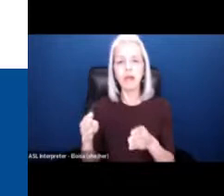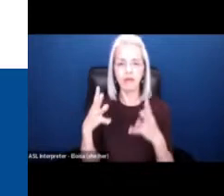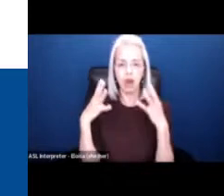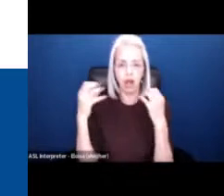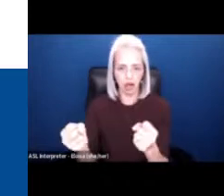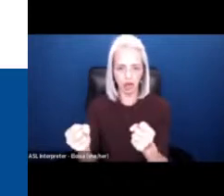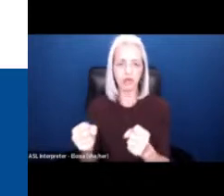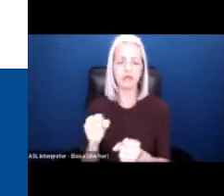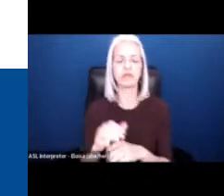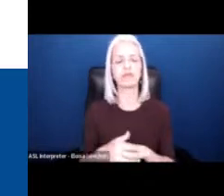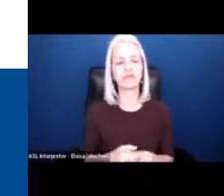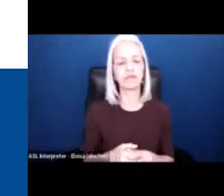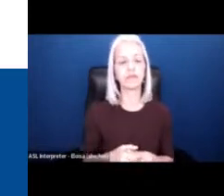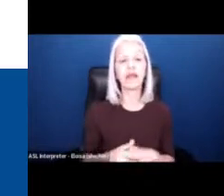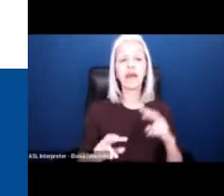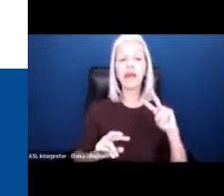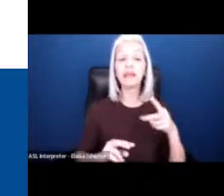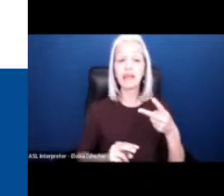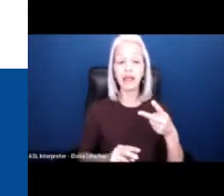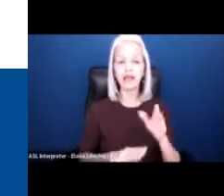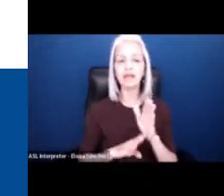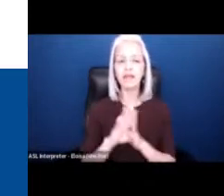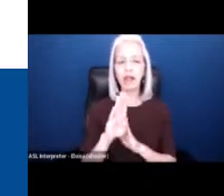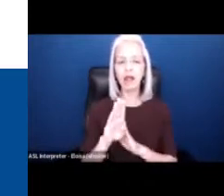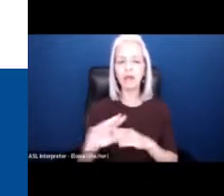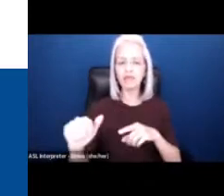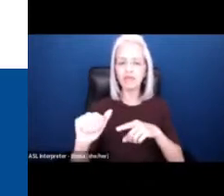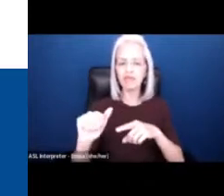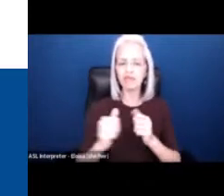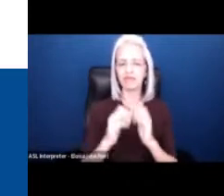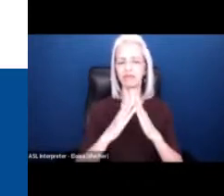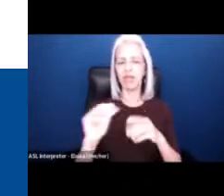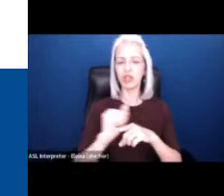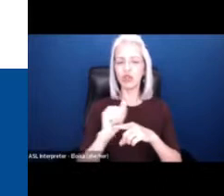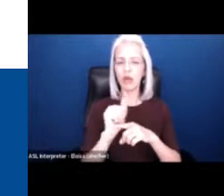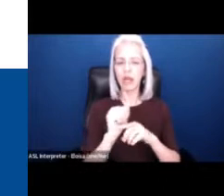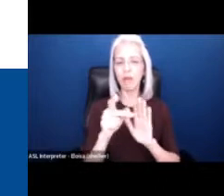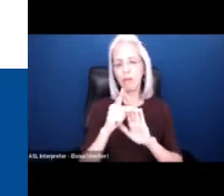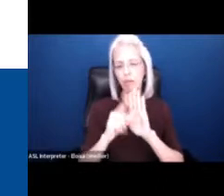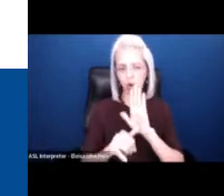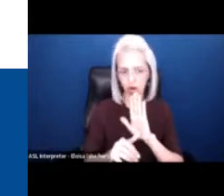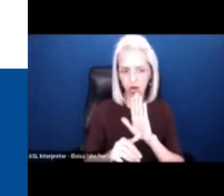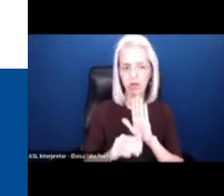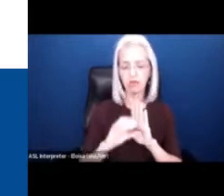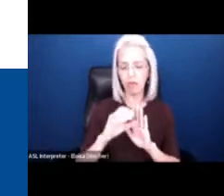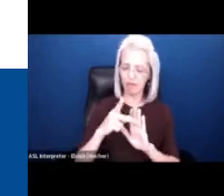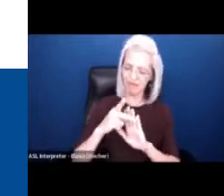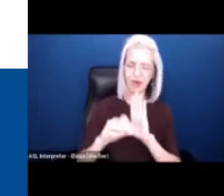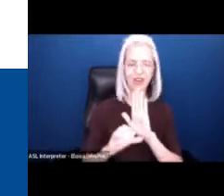protocols so that people feel confident, and they have the skill set necessary to intervene on behalf of people with brain